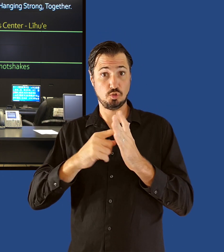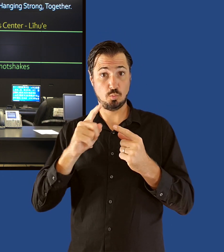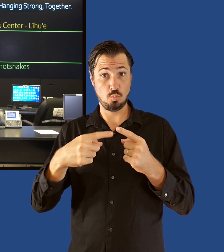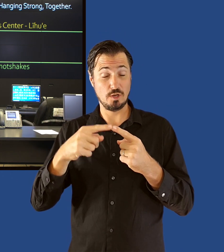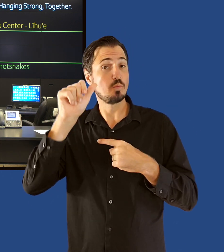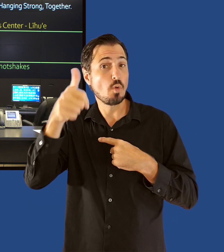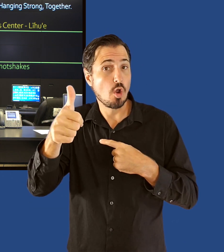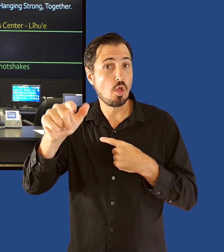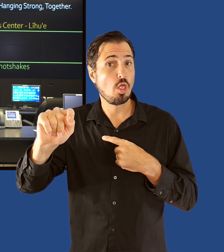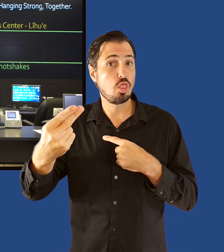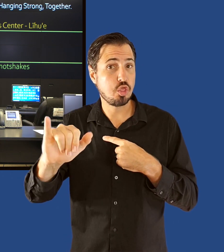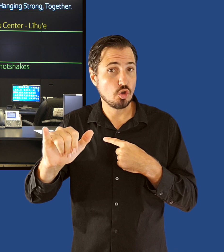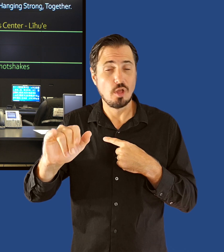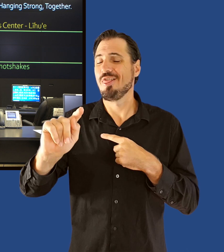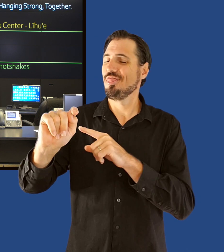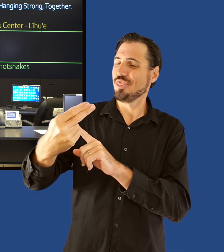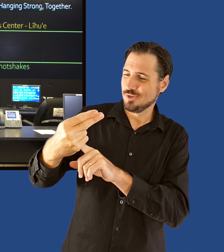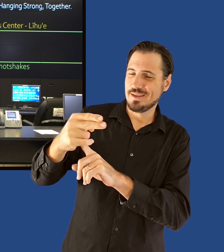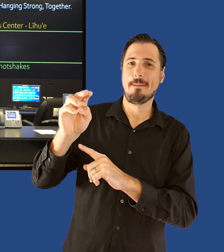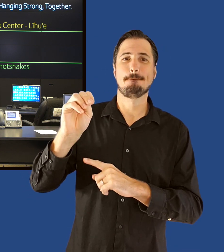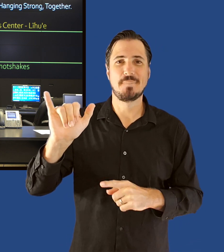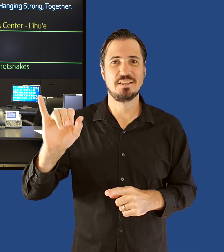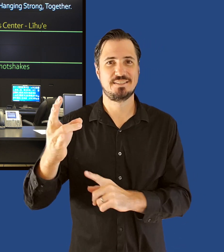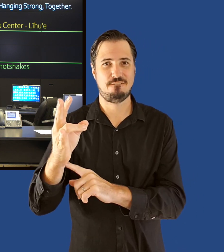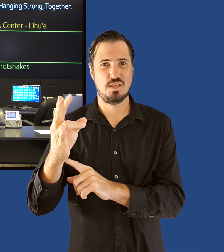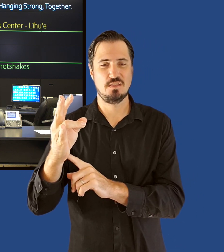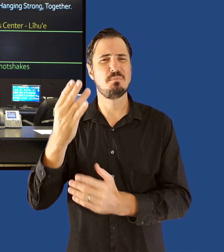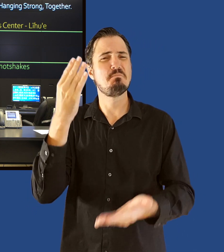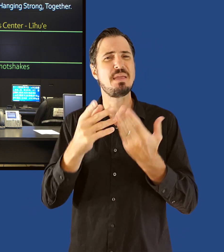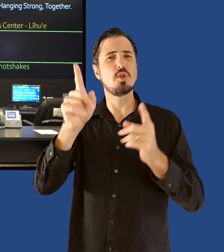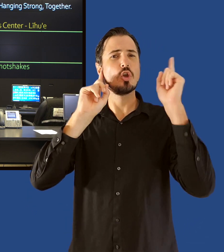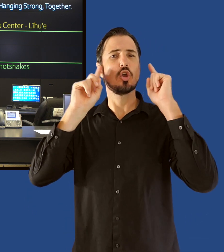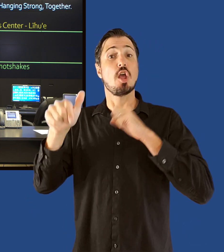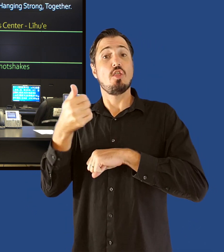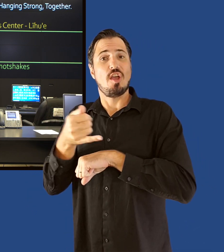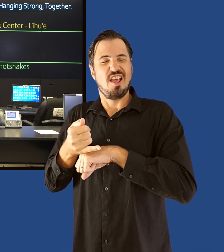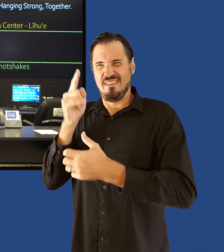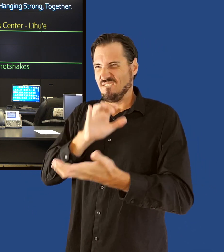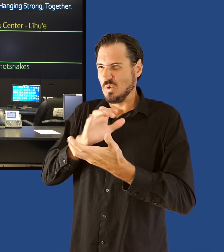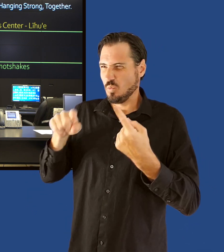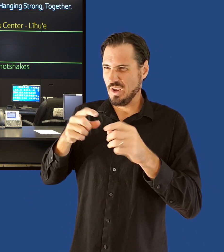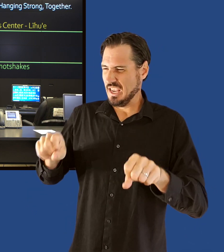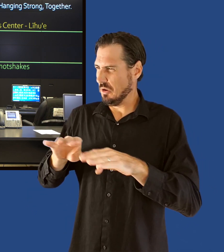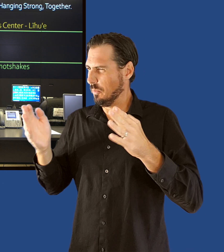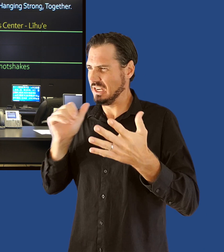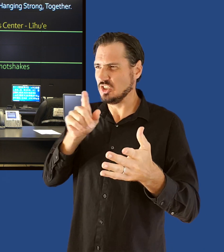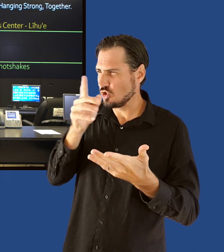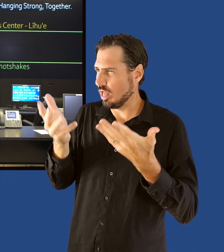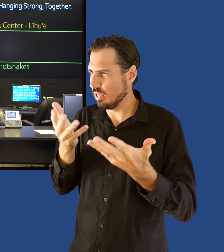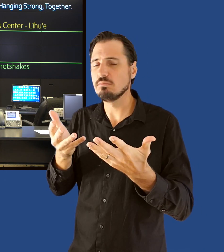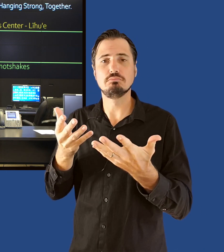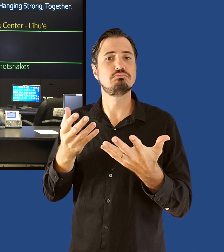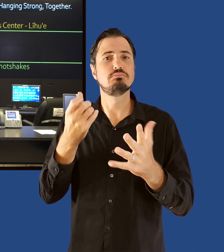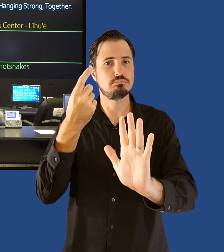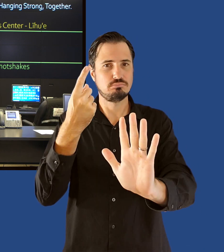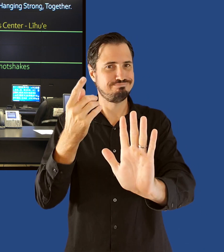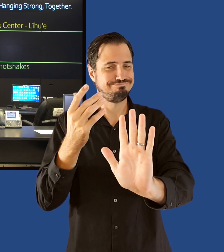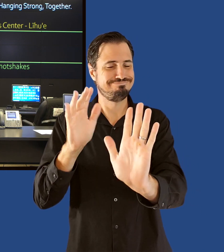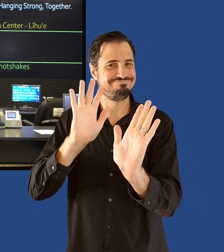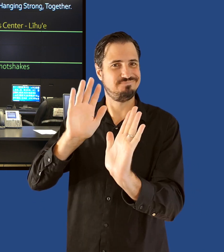That conversation does not pertain to us. Here on Kaua‘i, the Governor’s Supplementary Proclamation 7 will go into effect on Thursday, May 7.